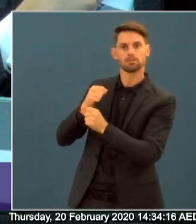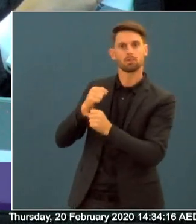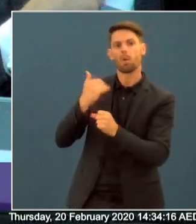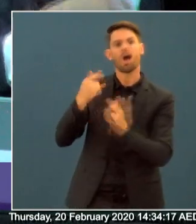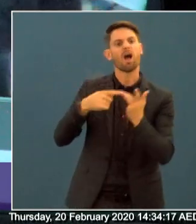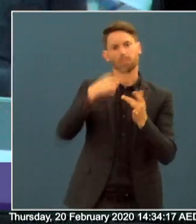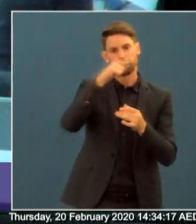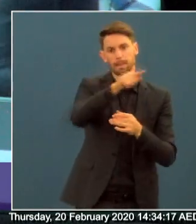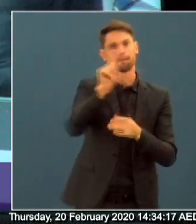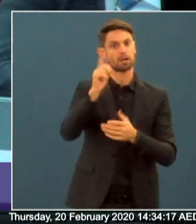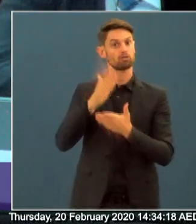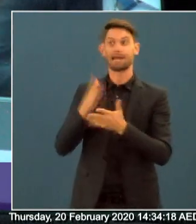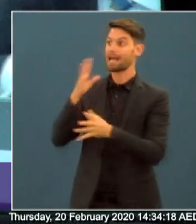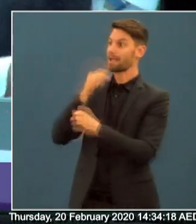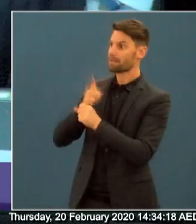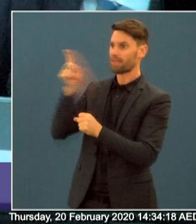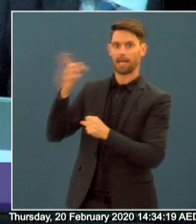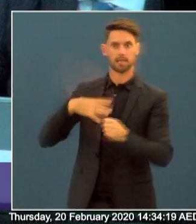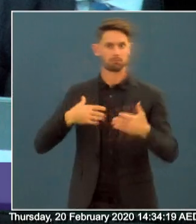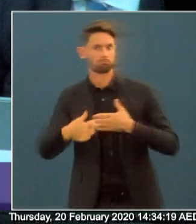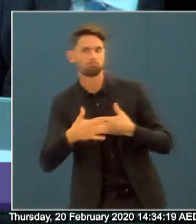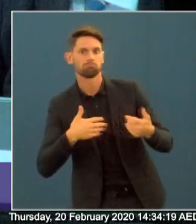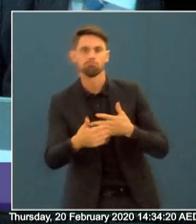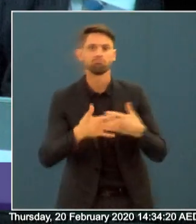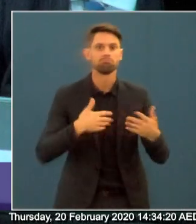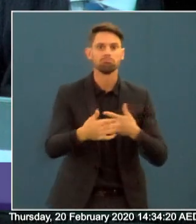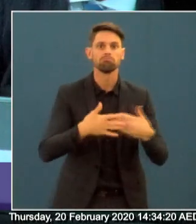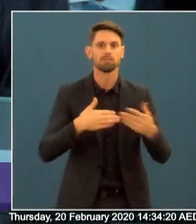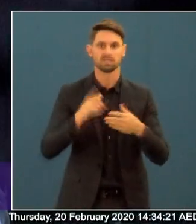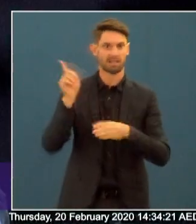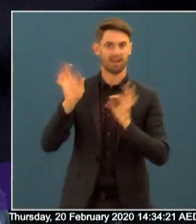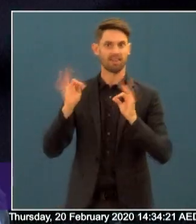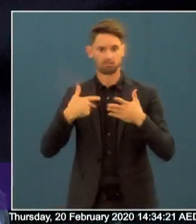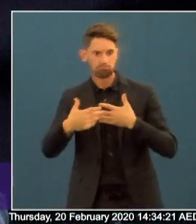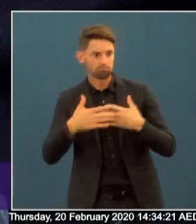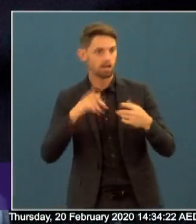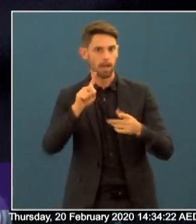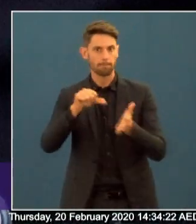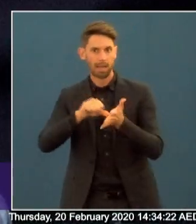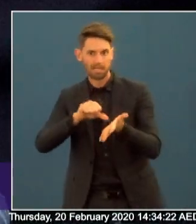But the leadership needs to come from government in implementation. Is that a fair summary of what you're saying? That's correct.